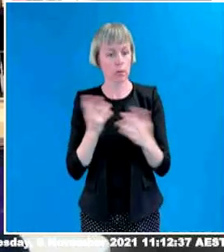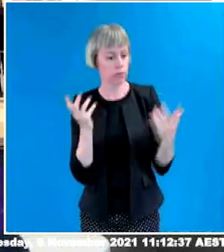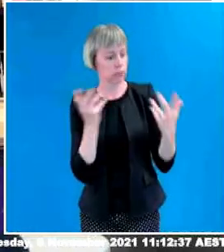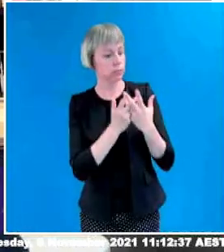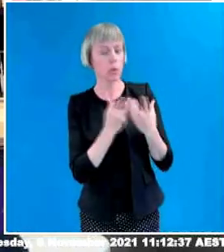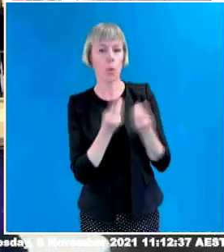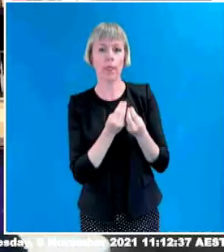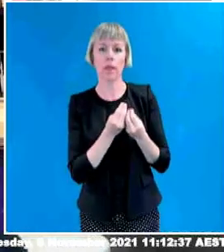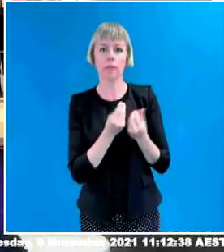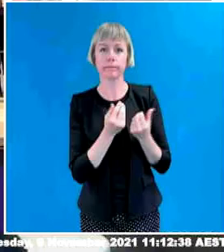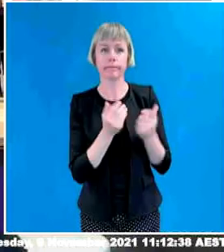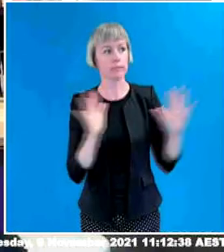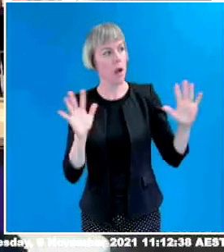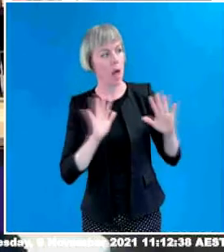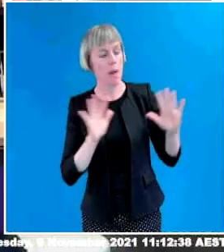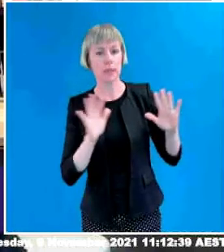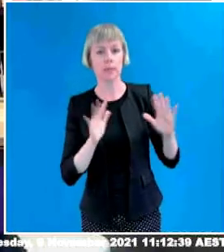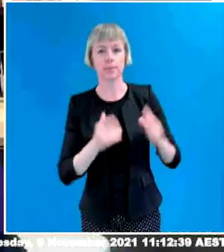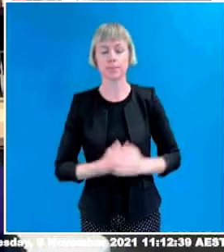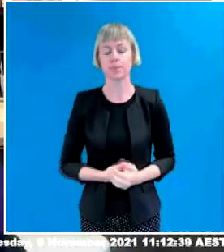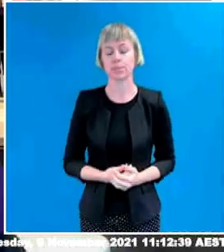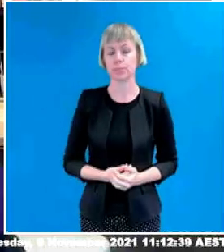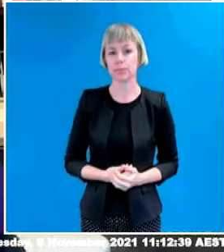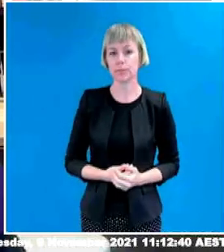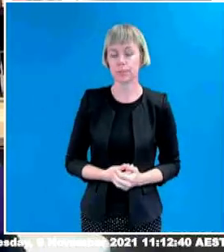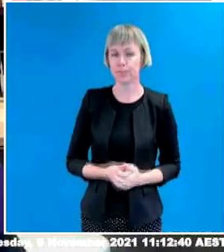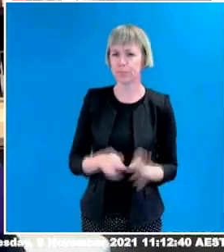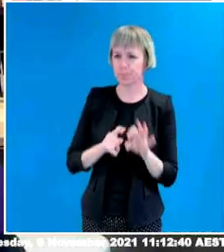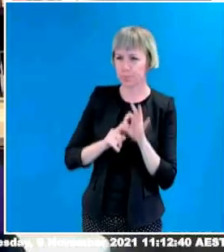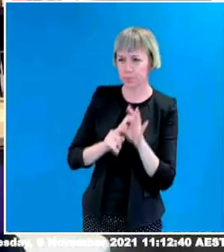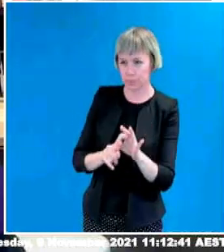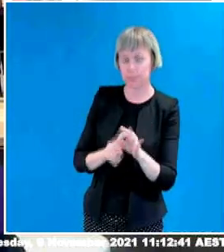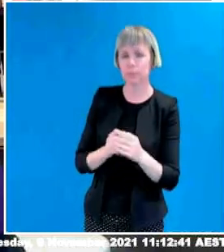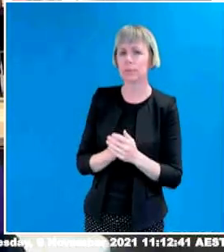You have provided to the Commission a really interesting report